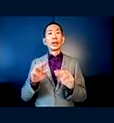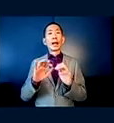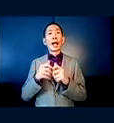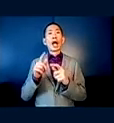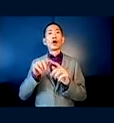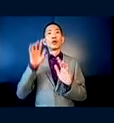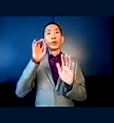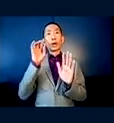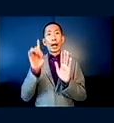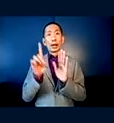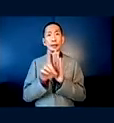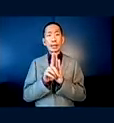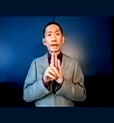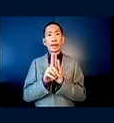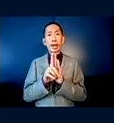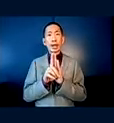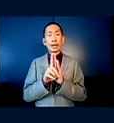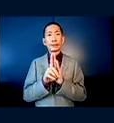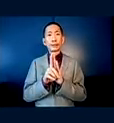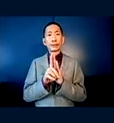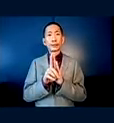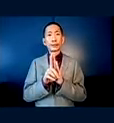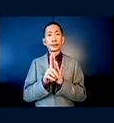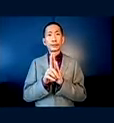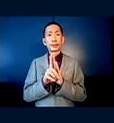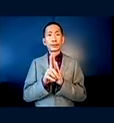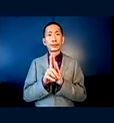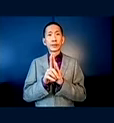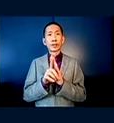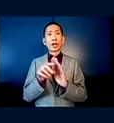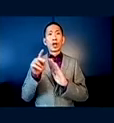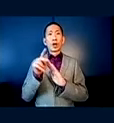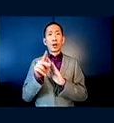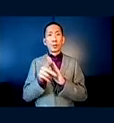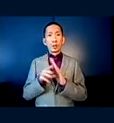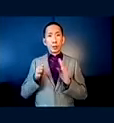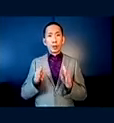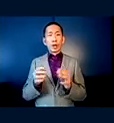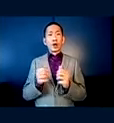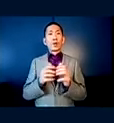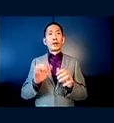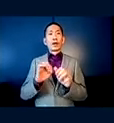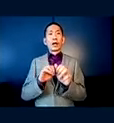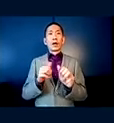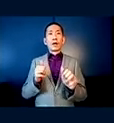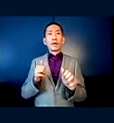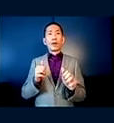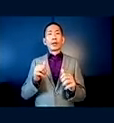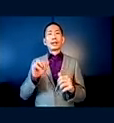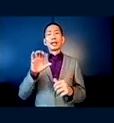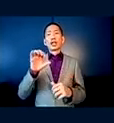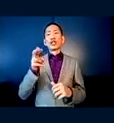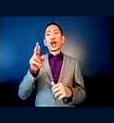DEPARTMENT TO LOOK AT HOW TO